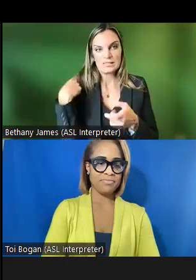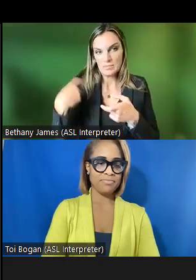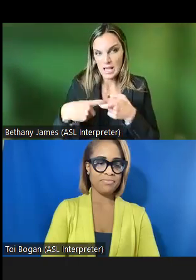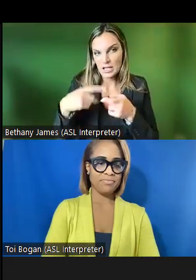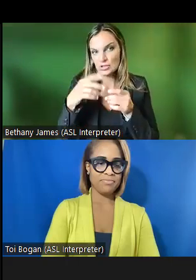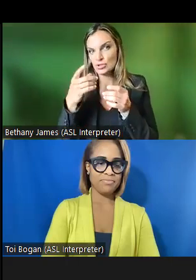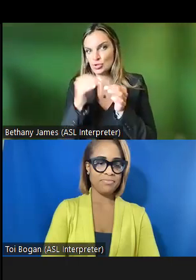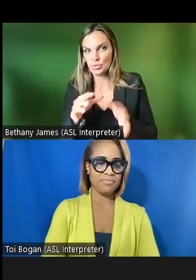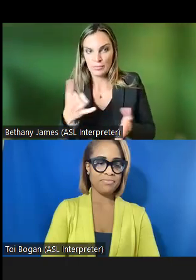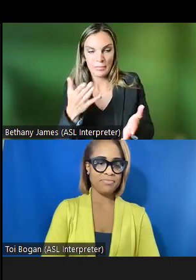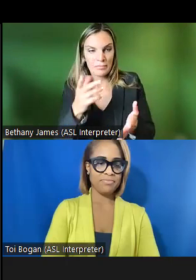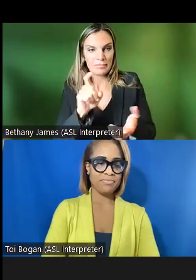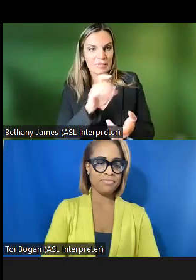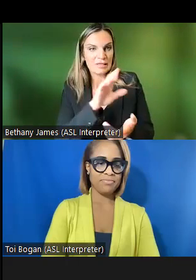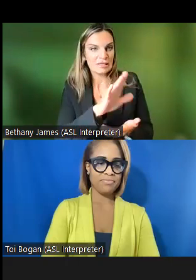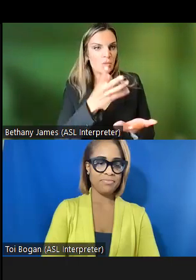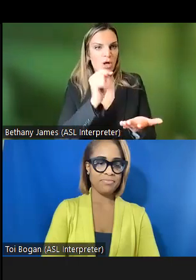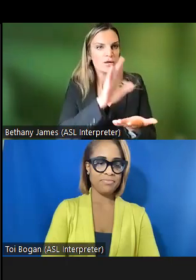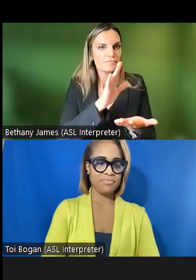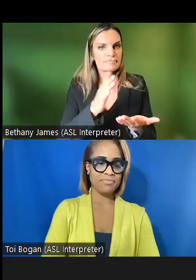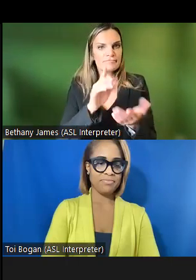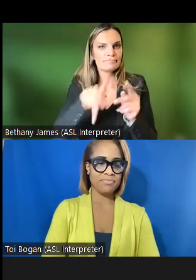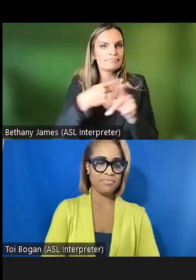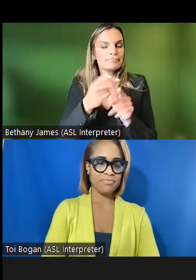Do they need CART services or Braille?